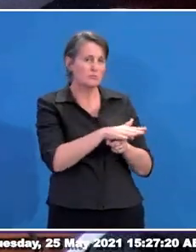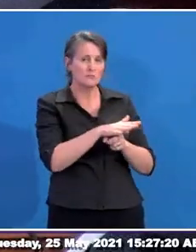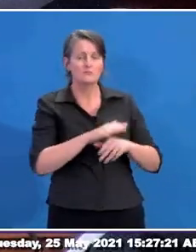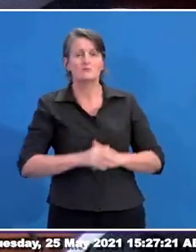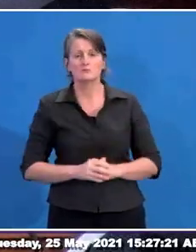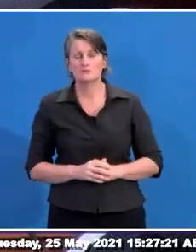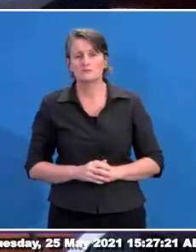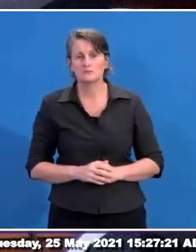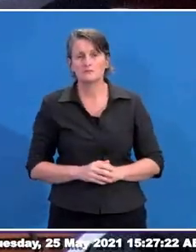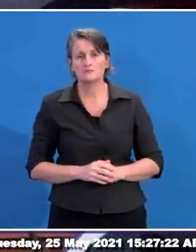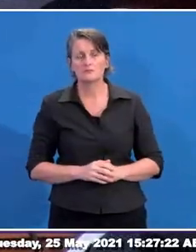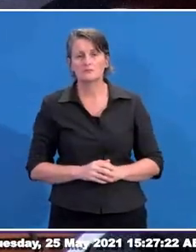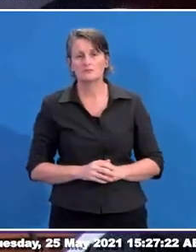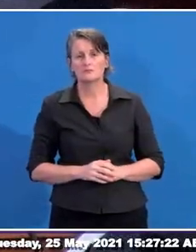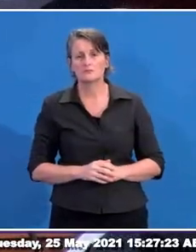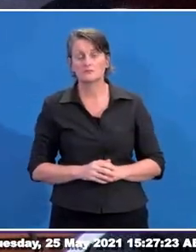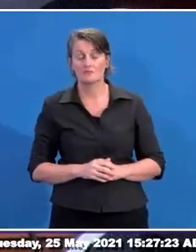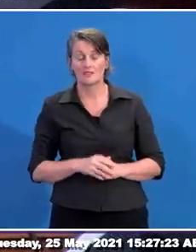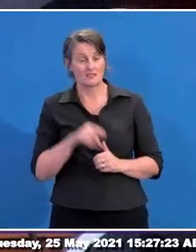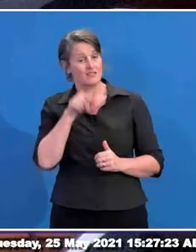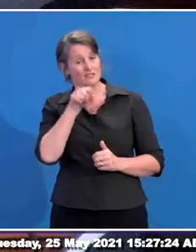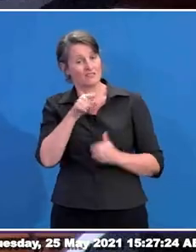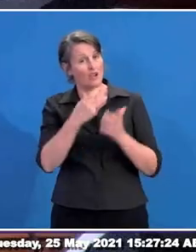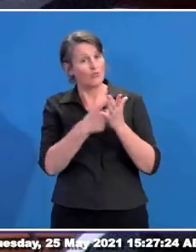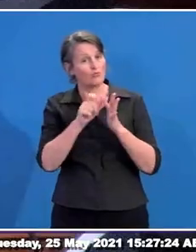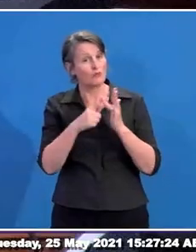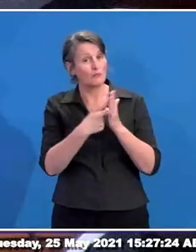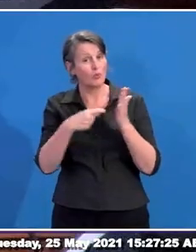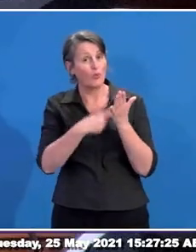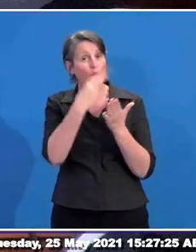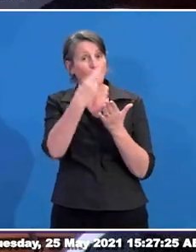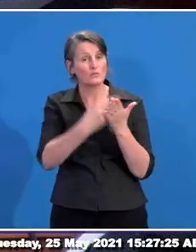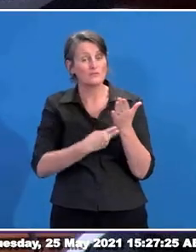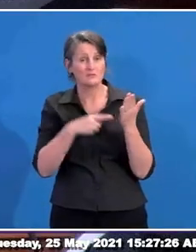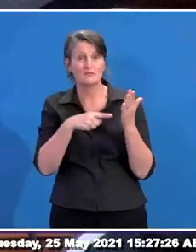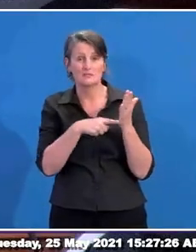This report also makes some recommendations in